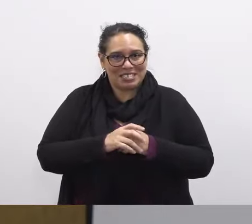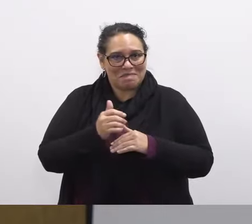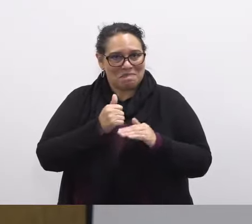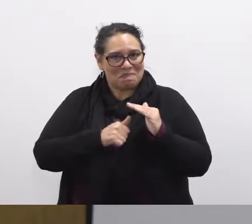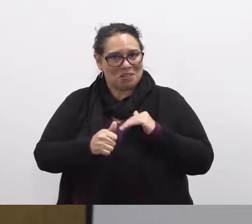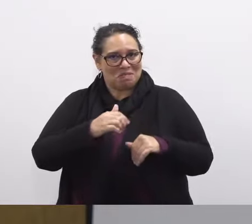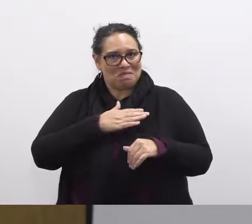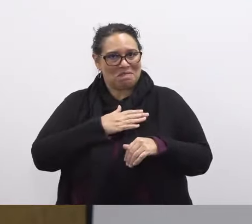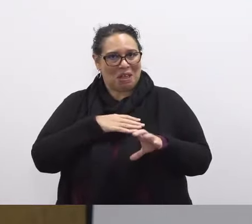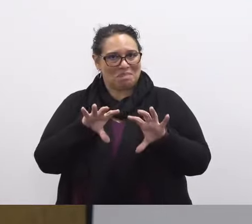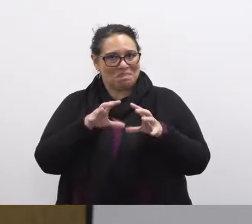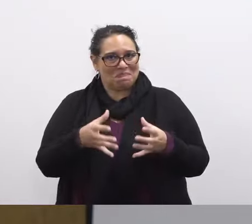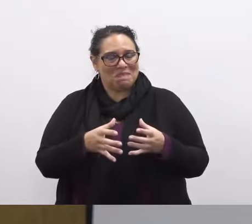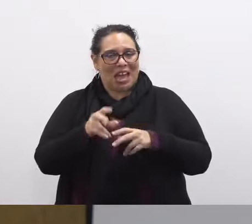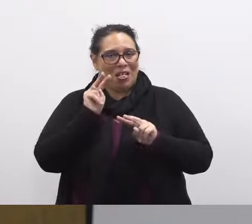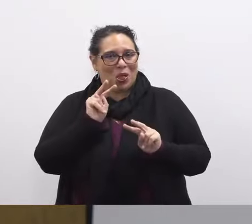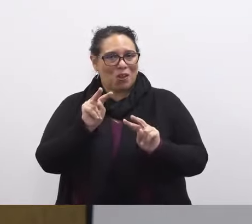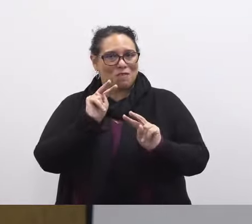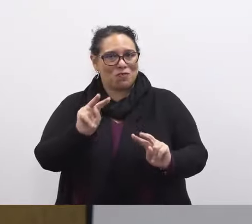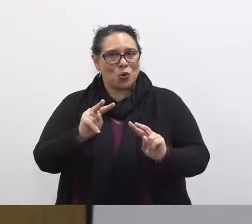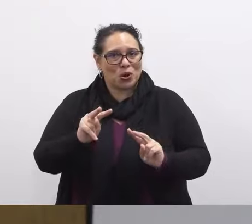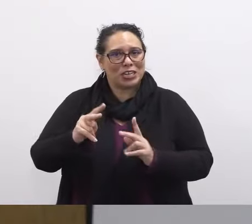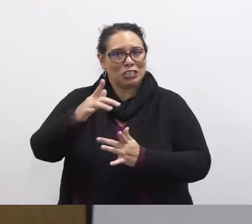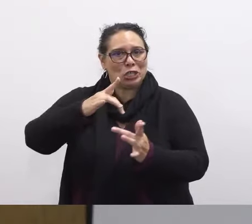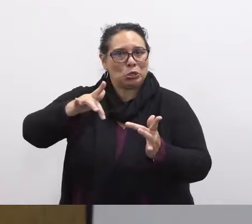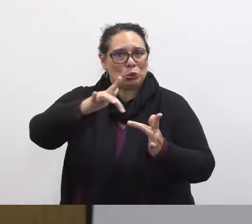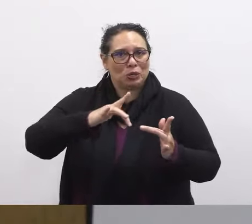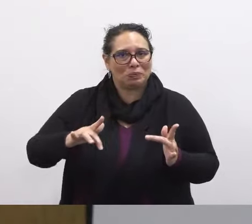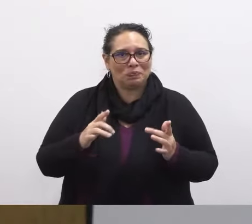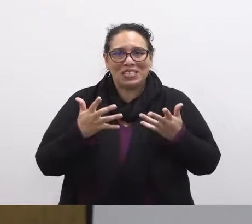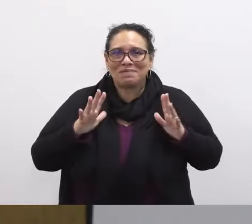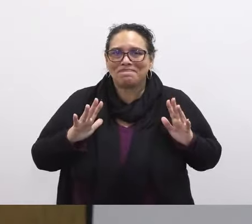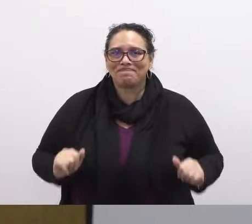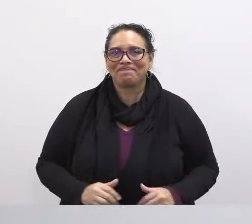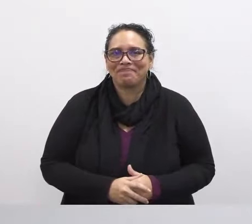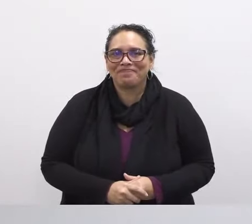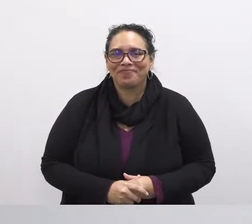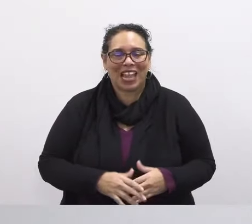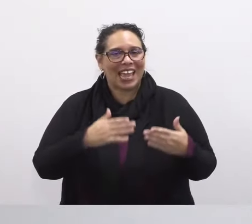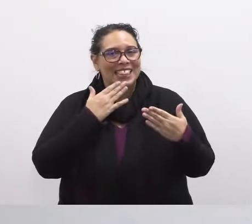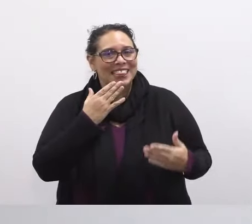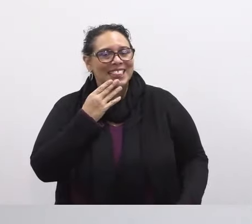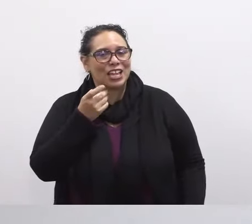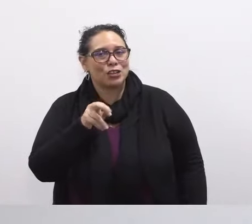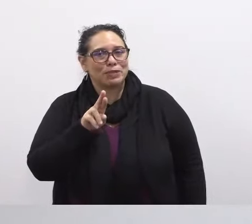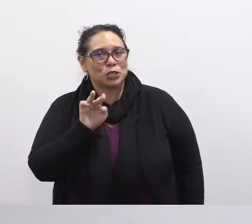and looking forward to having my tours. That's all I have. Thank you, Mr. Miller. Mr. Otto.